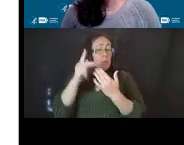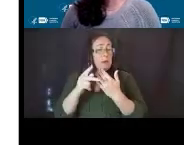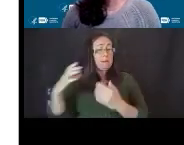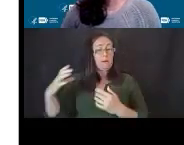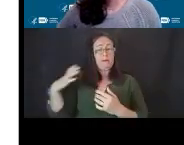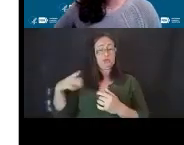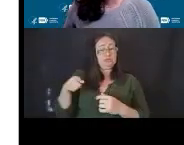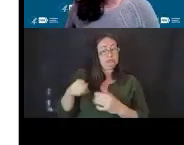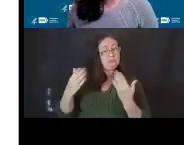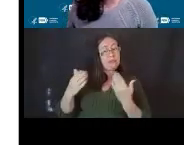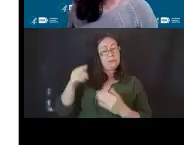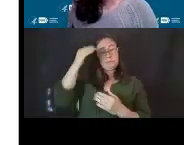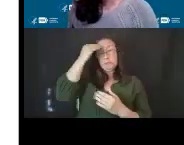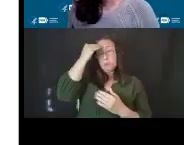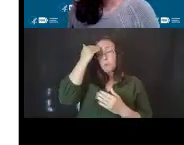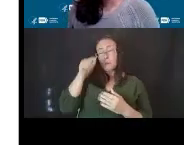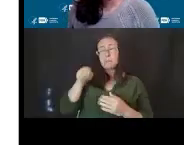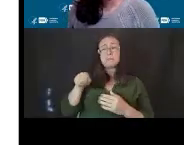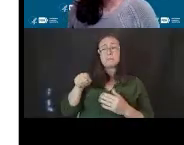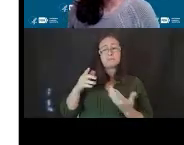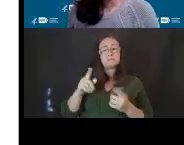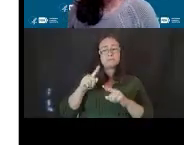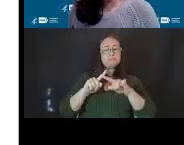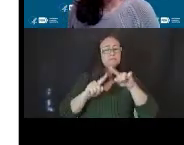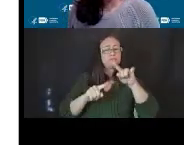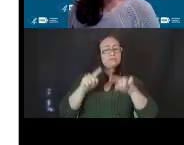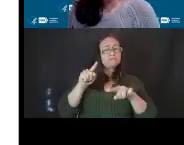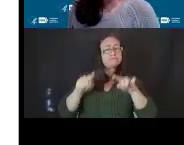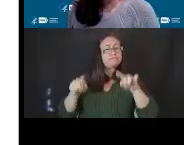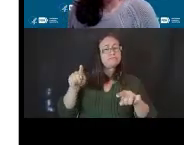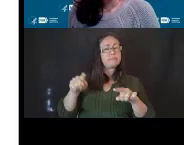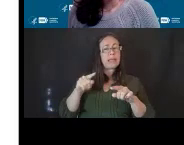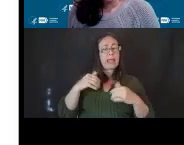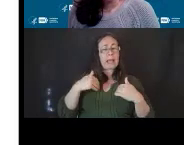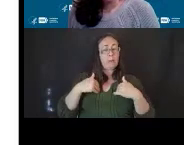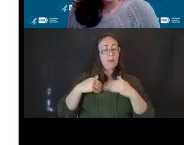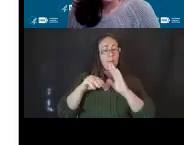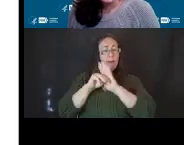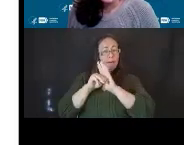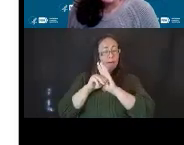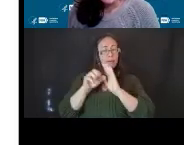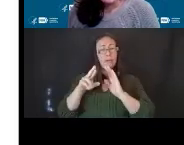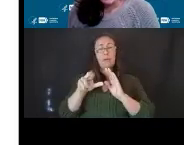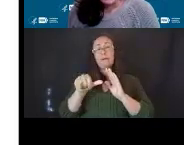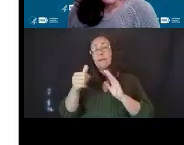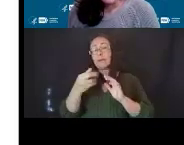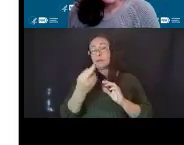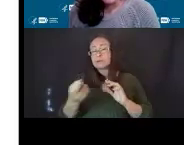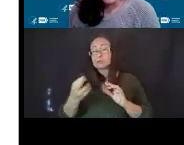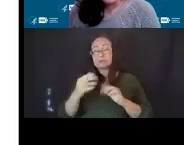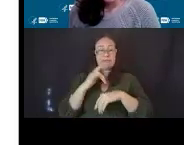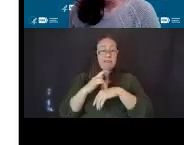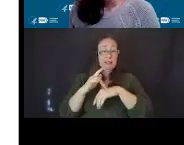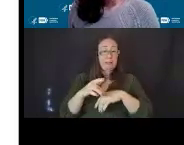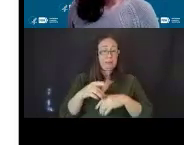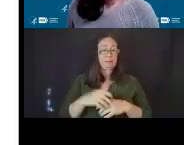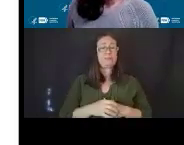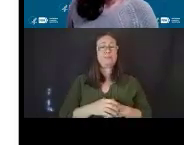as coinvestigators on an R01 grant, for example. You need to establish that independence.